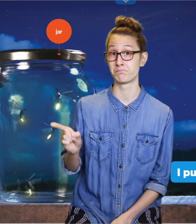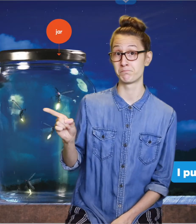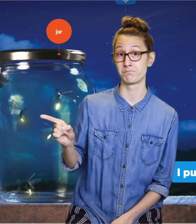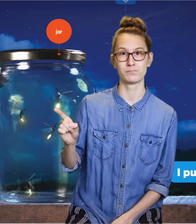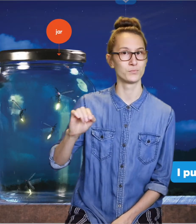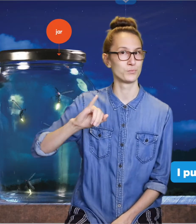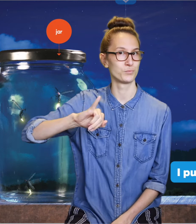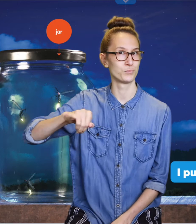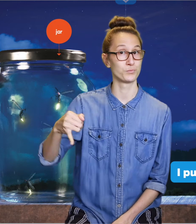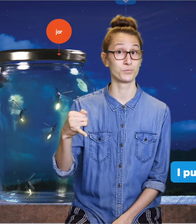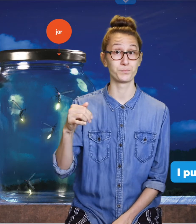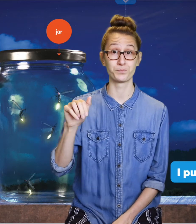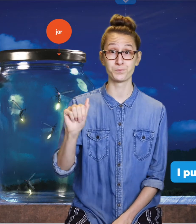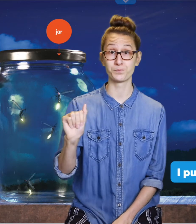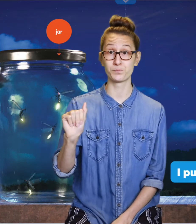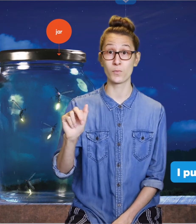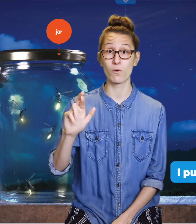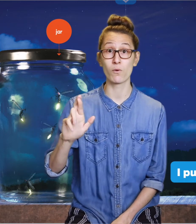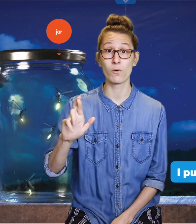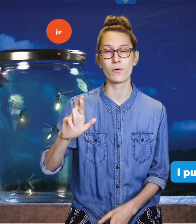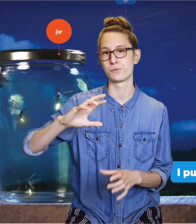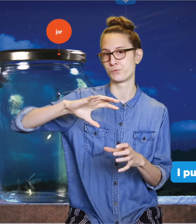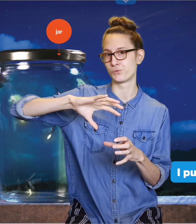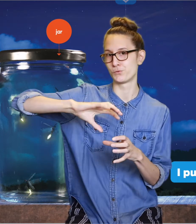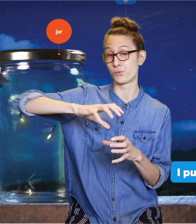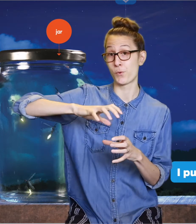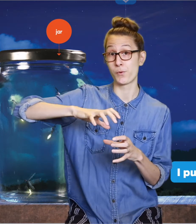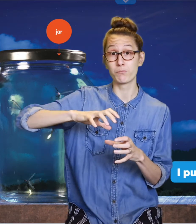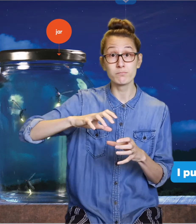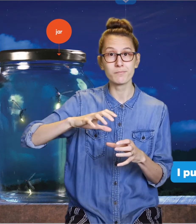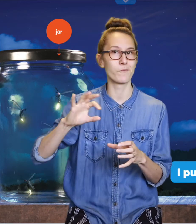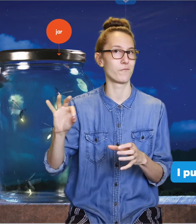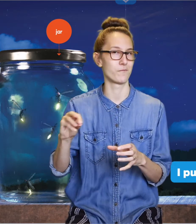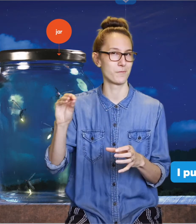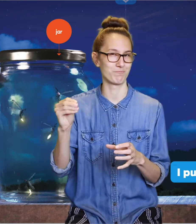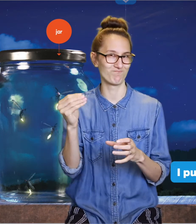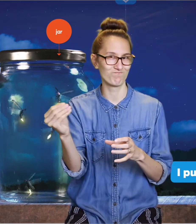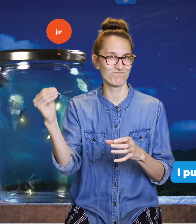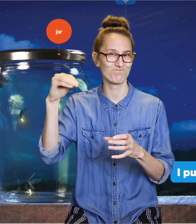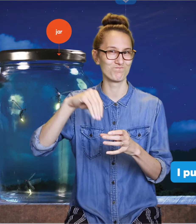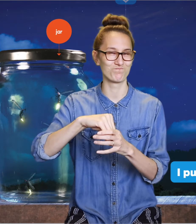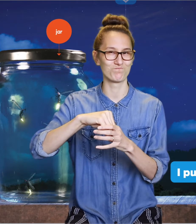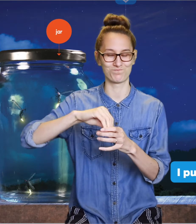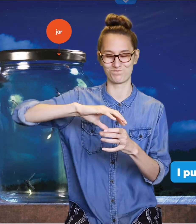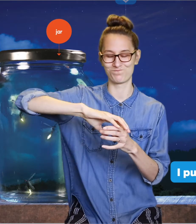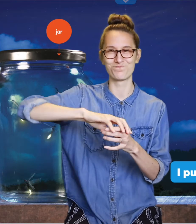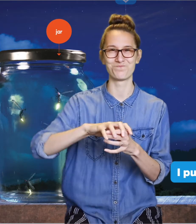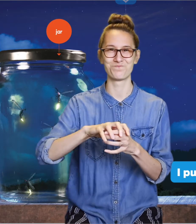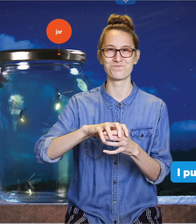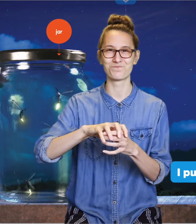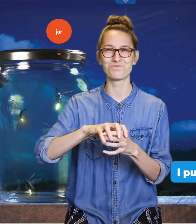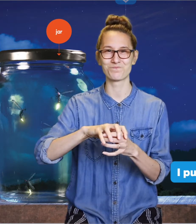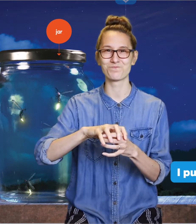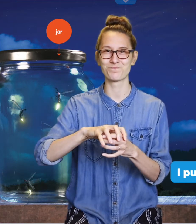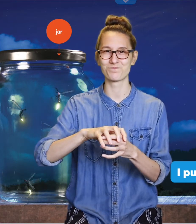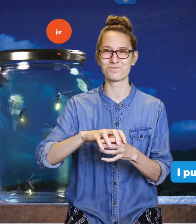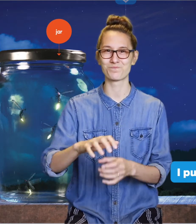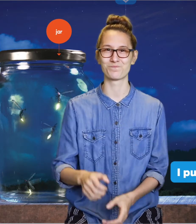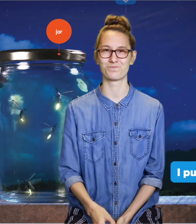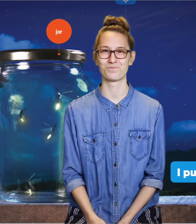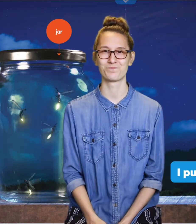I put them in a jar